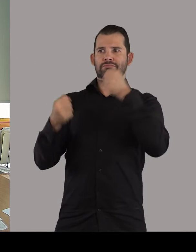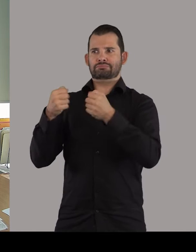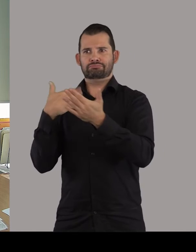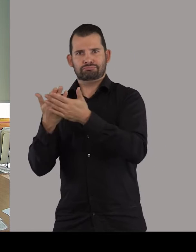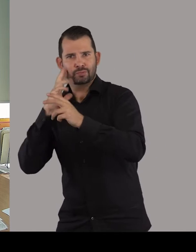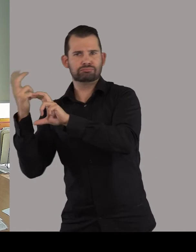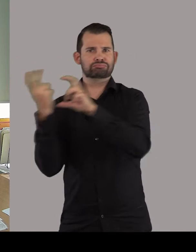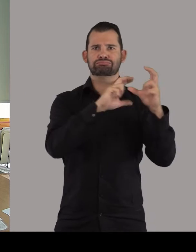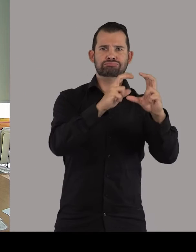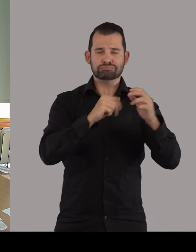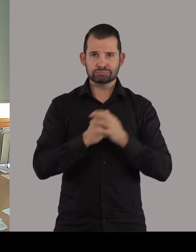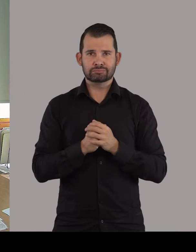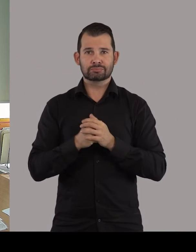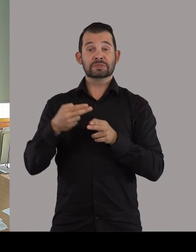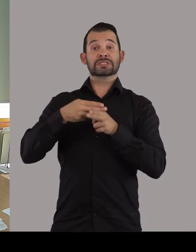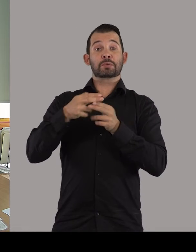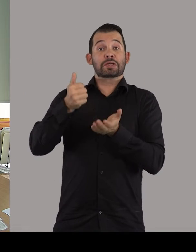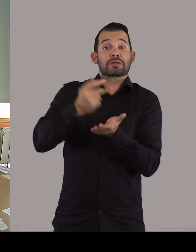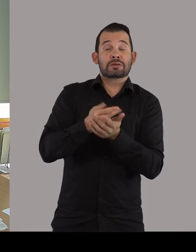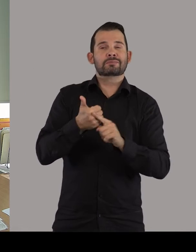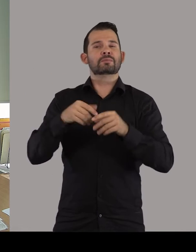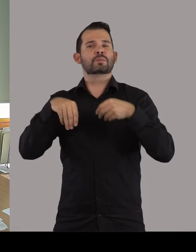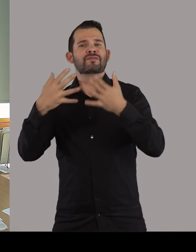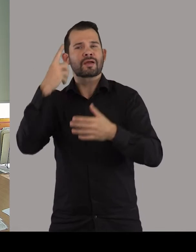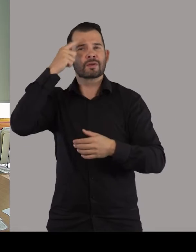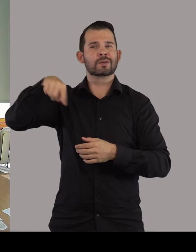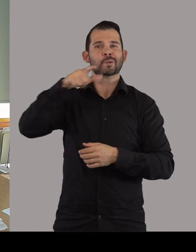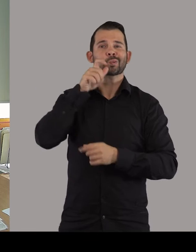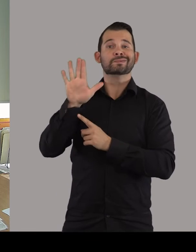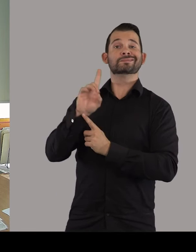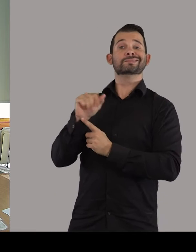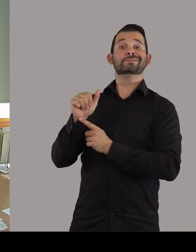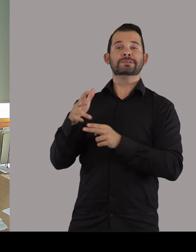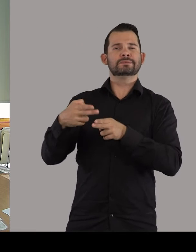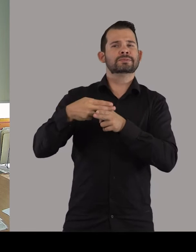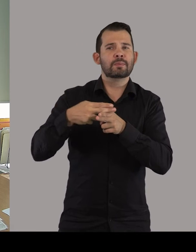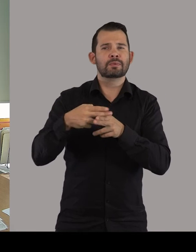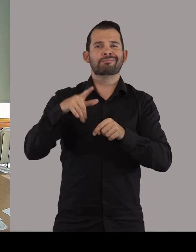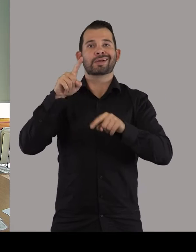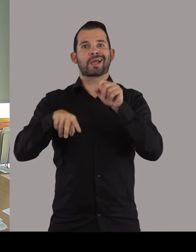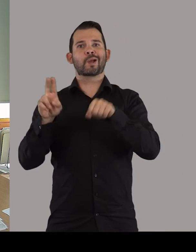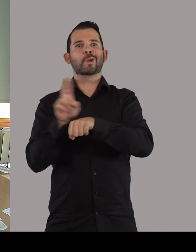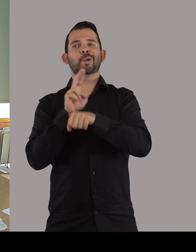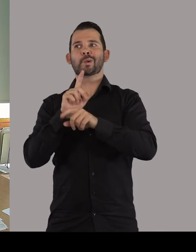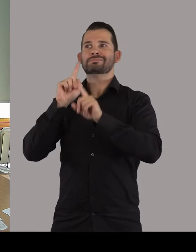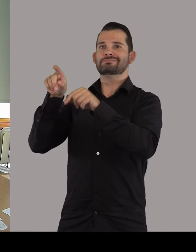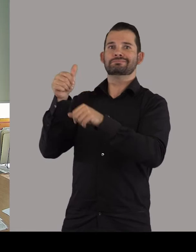Temporary eligibility is provided to those whose disabilities are temporary and who cannot use